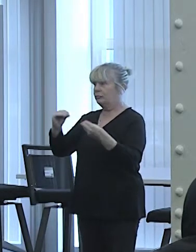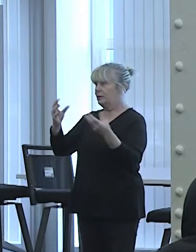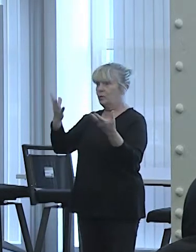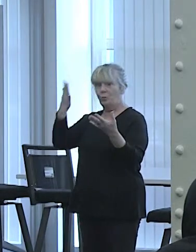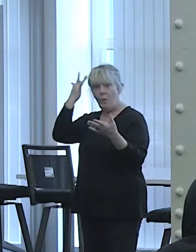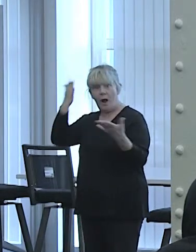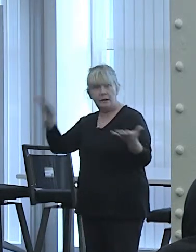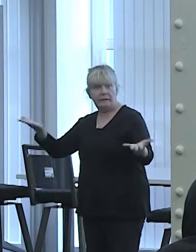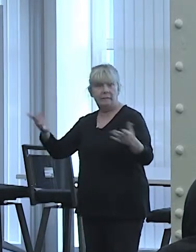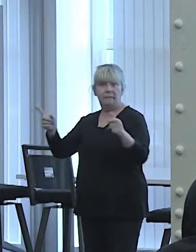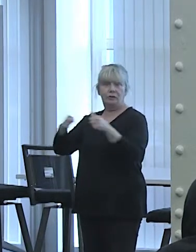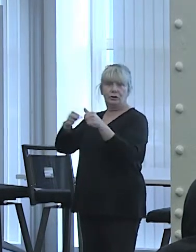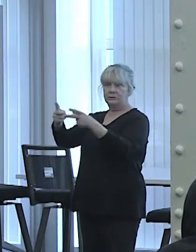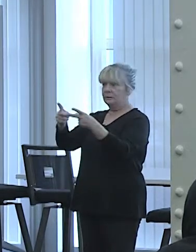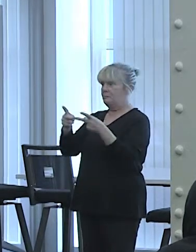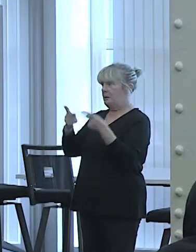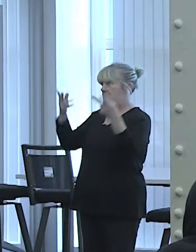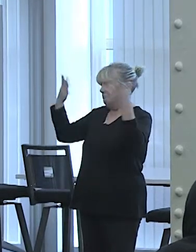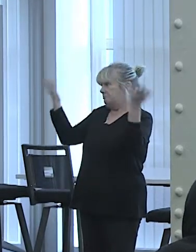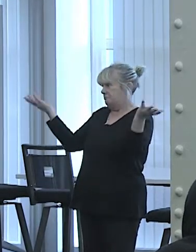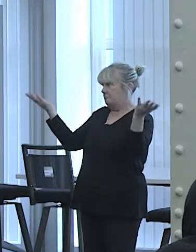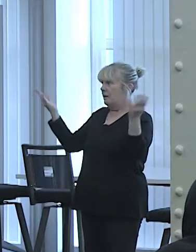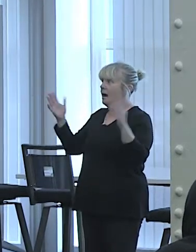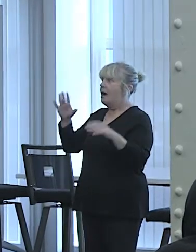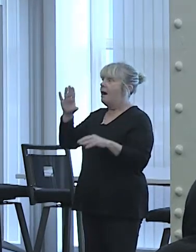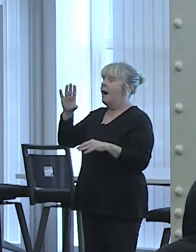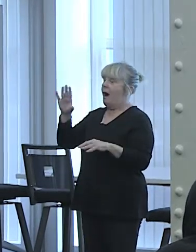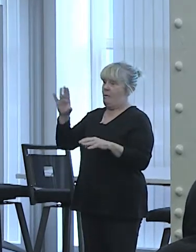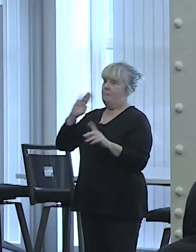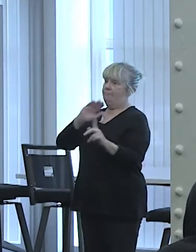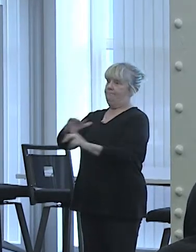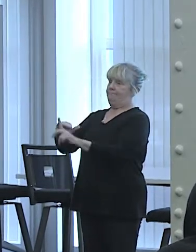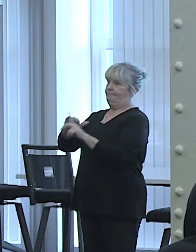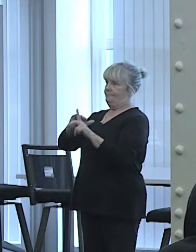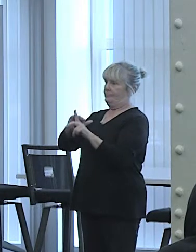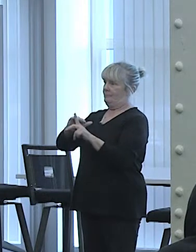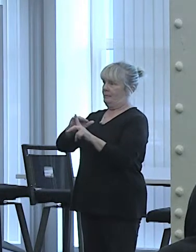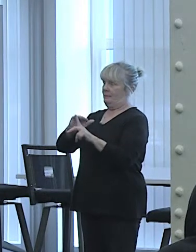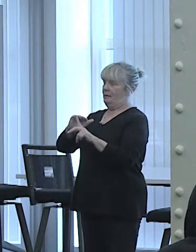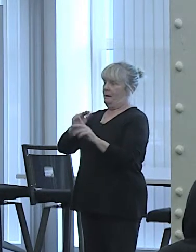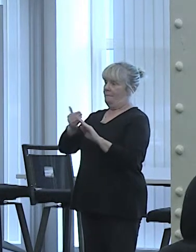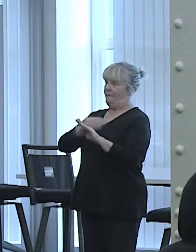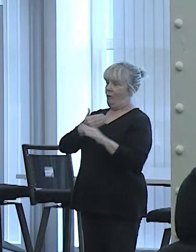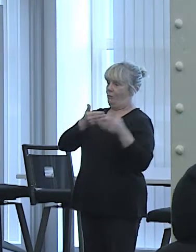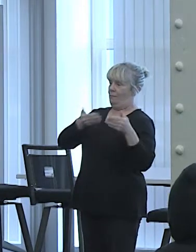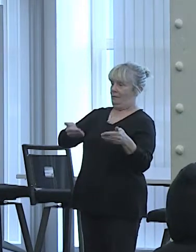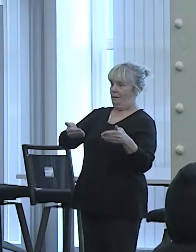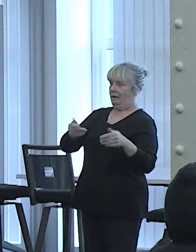And I want to make sure that everybody has a heads up before we dive into the material so this doesn't come as a surprise.